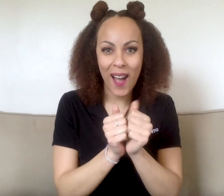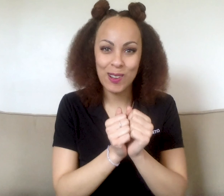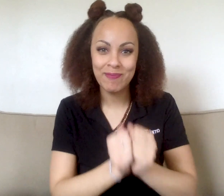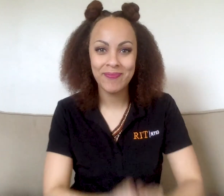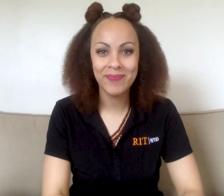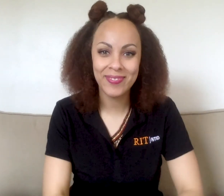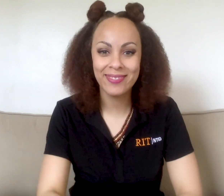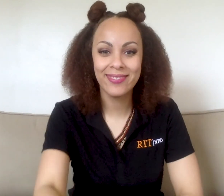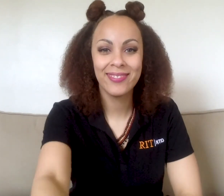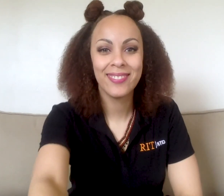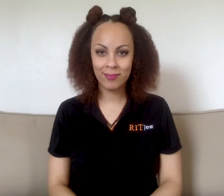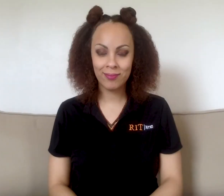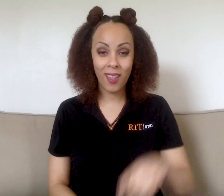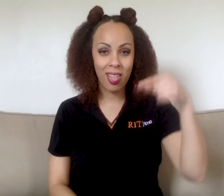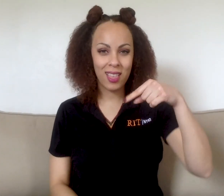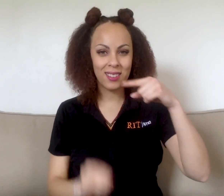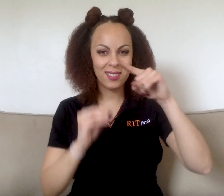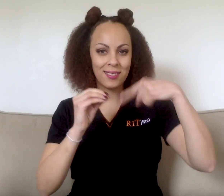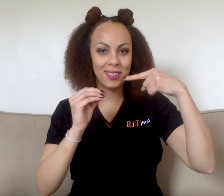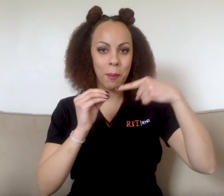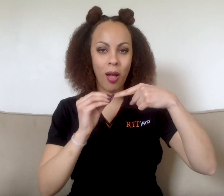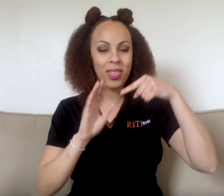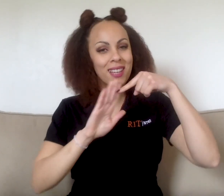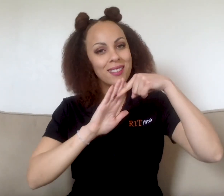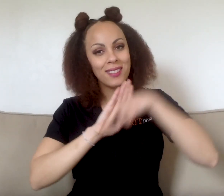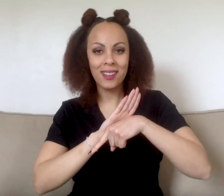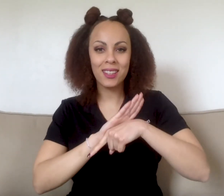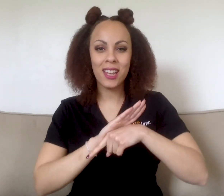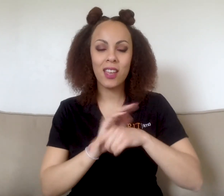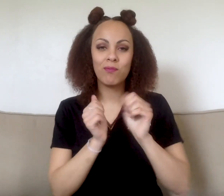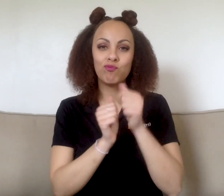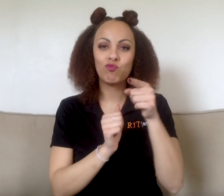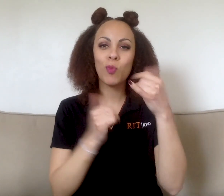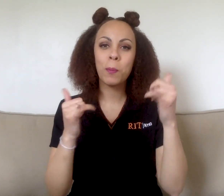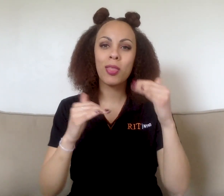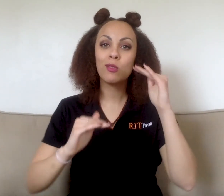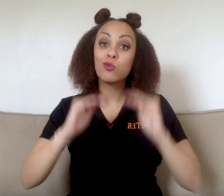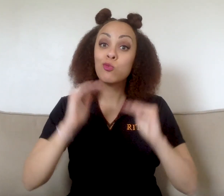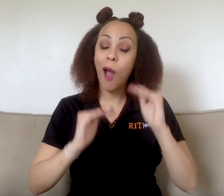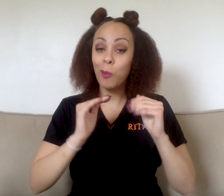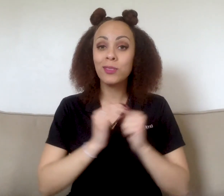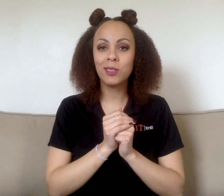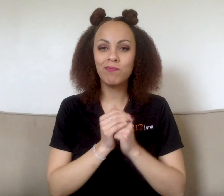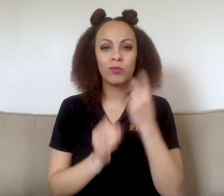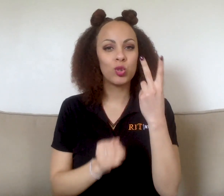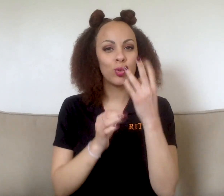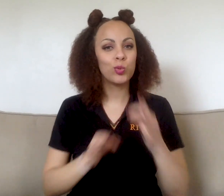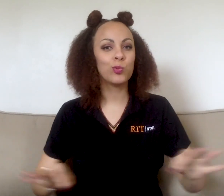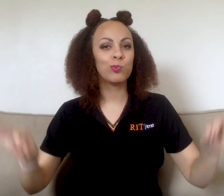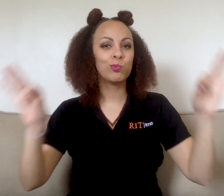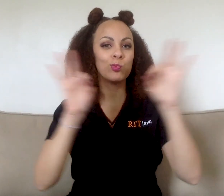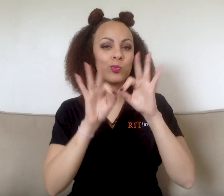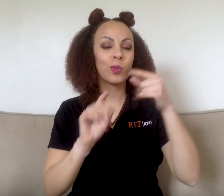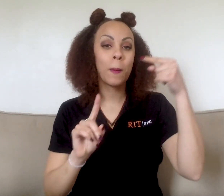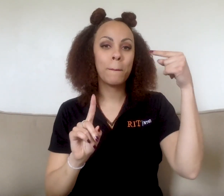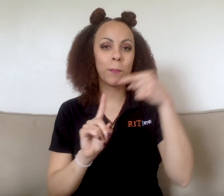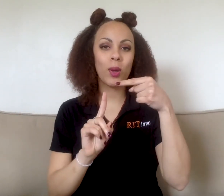I’ll explain. It’s all about the intensity of how you play the drums.